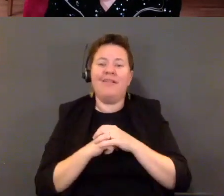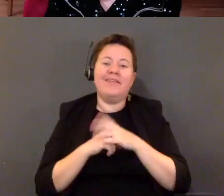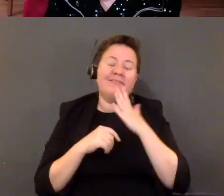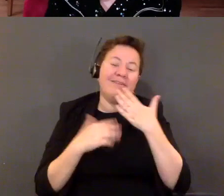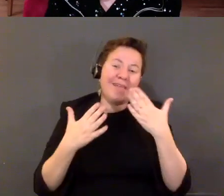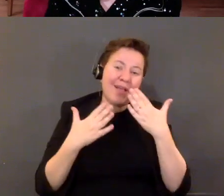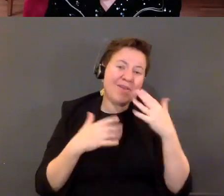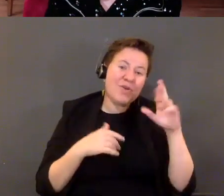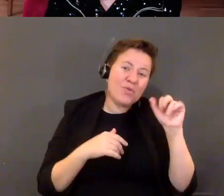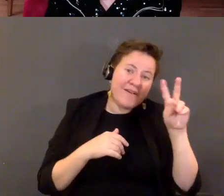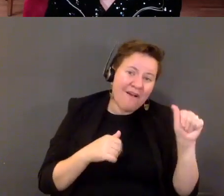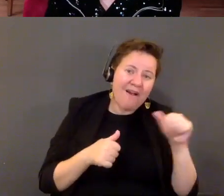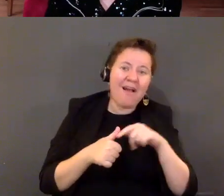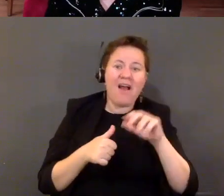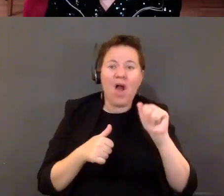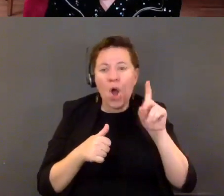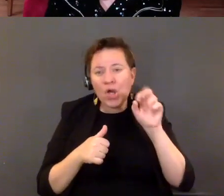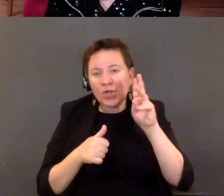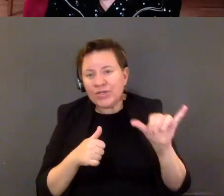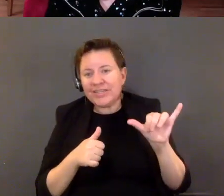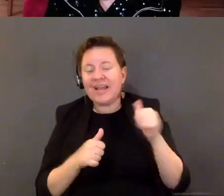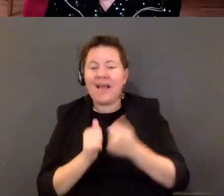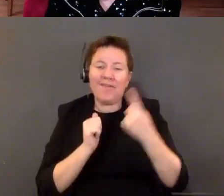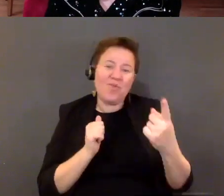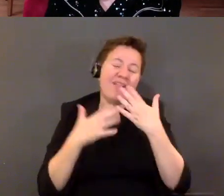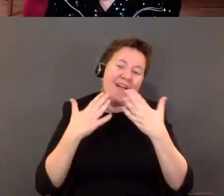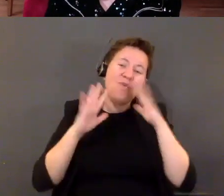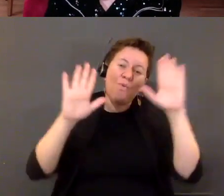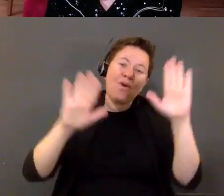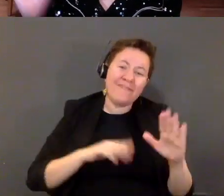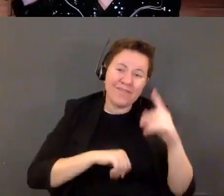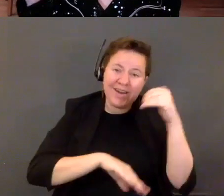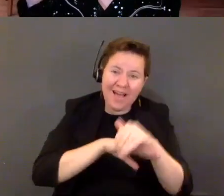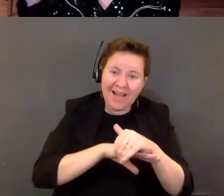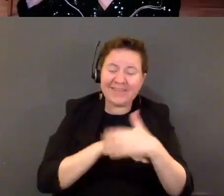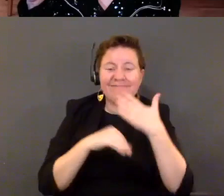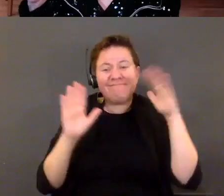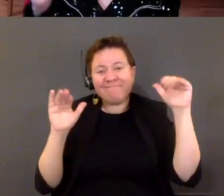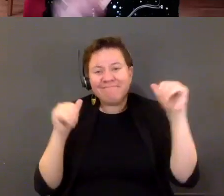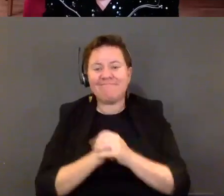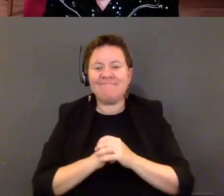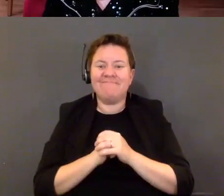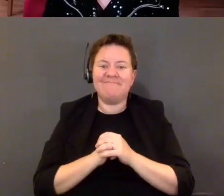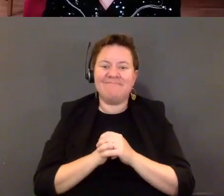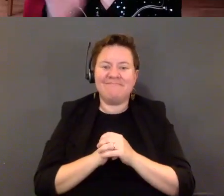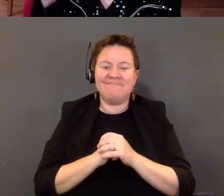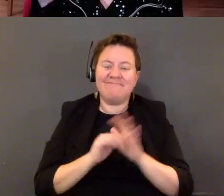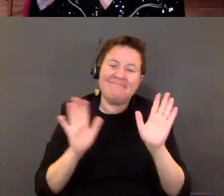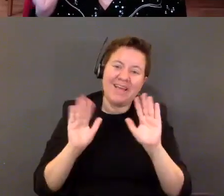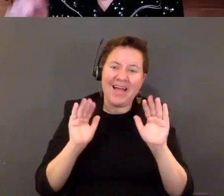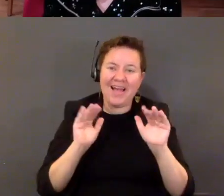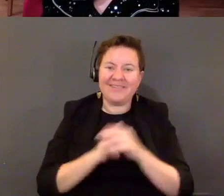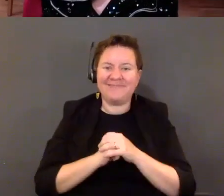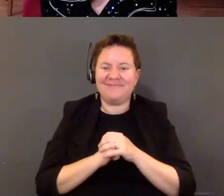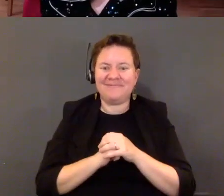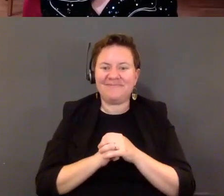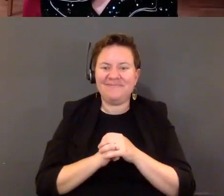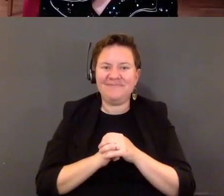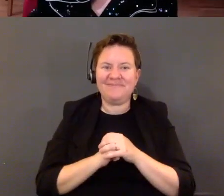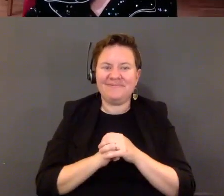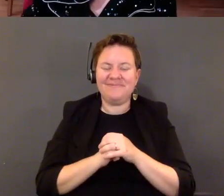thank you audrey thanks everyone have a wonderful night thank you sarah bye